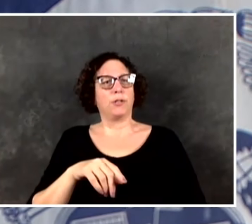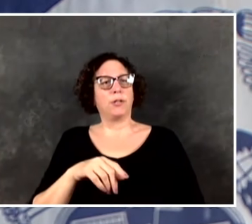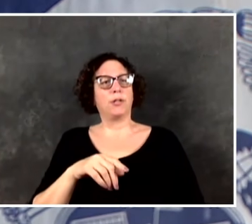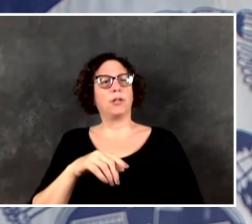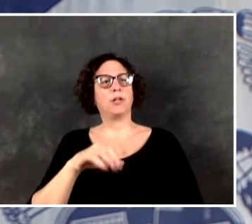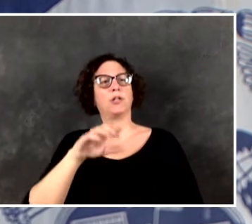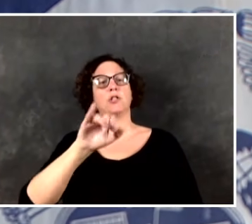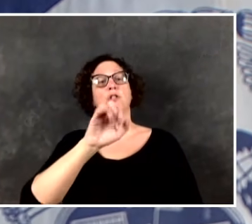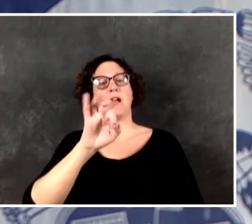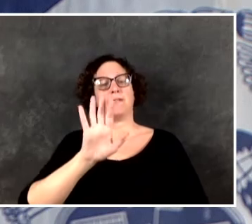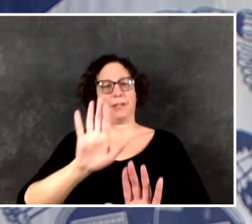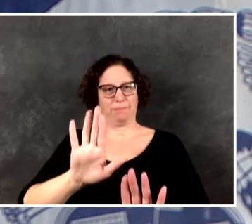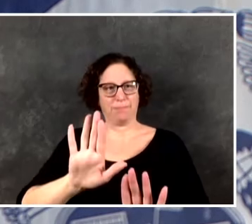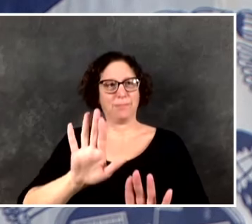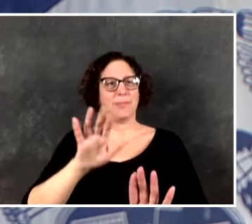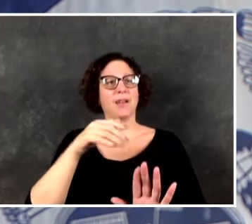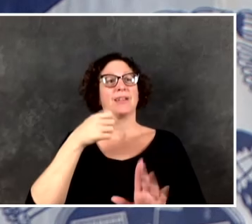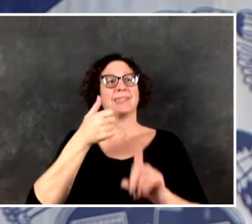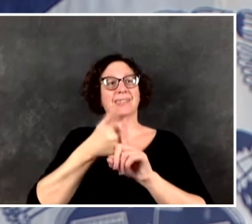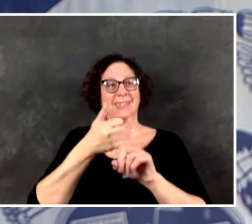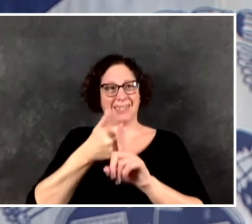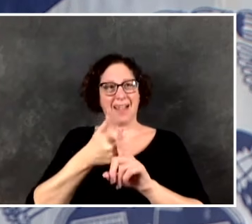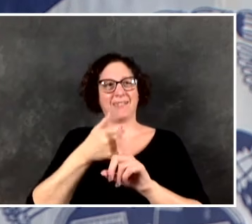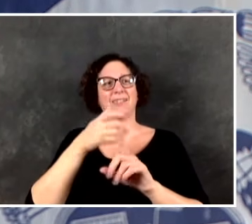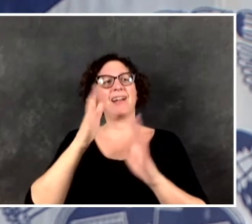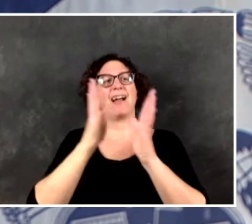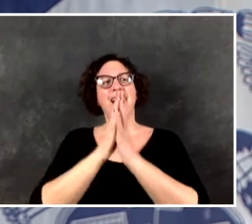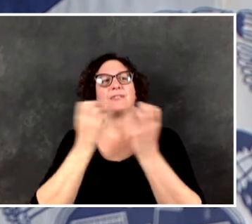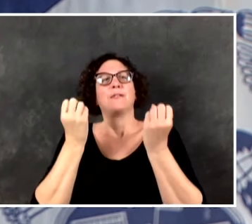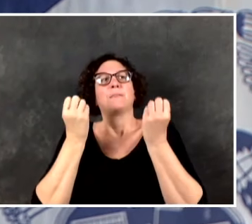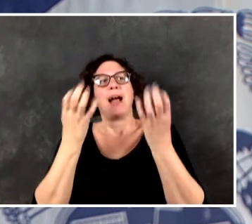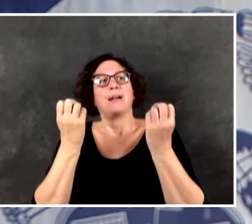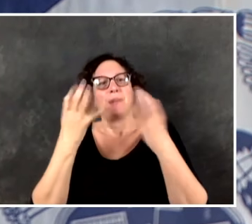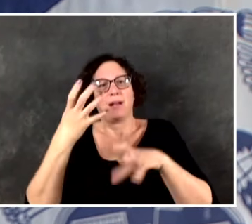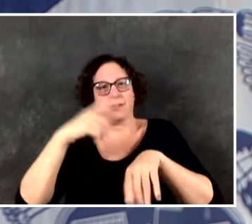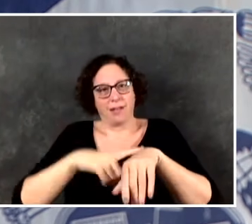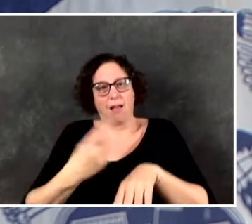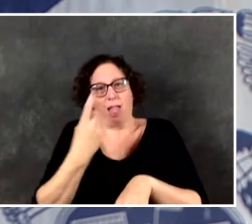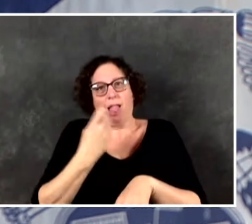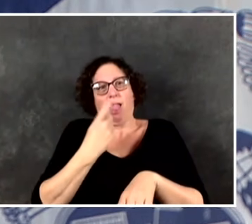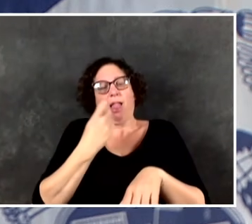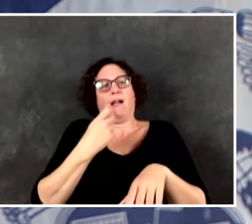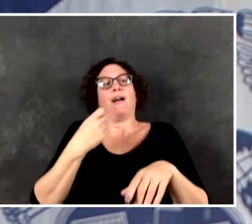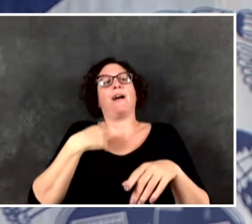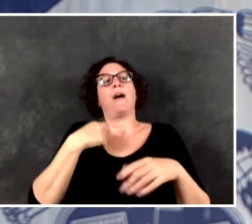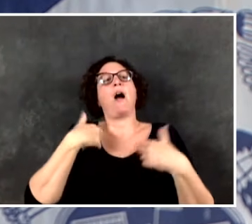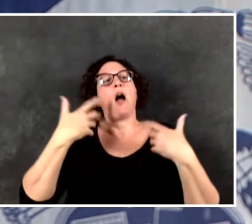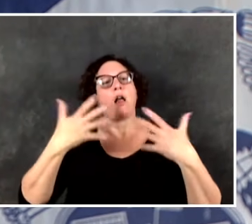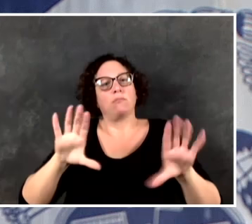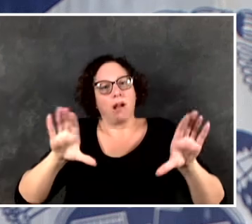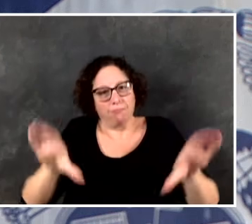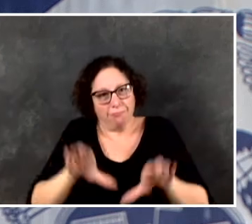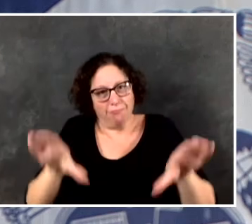PAST. OF COURSE NOT. YOU'VE ASKED THE QUESTION SEVERAL TIMES ABOUT WHAT WAS DONE BEFORE THE CORONAVIRUS TO ADDRESS HEALTH